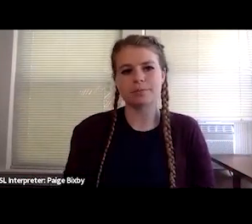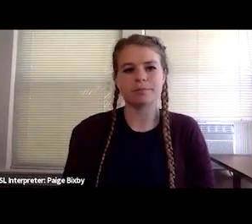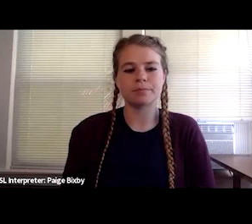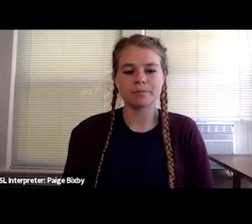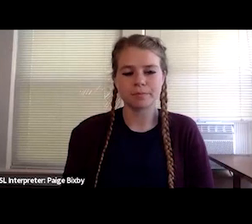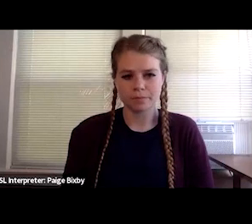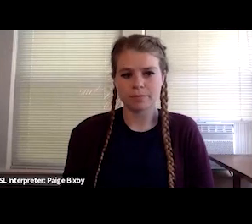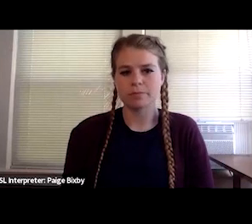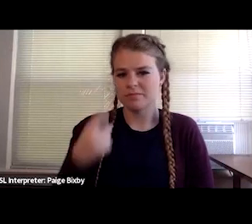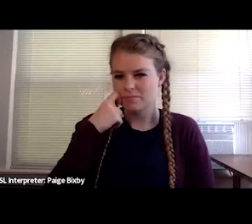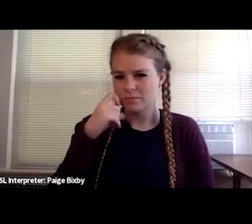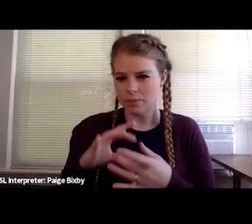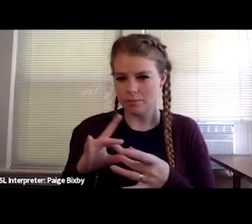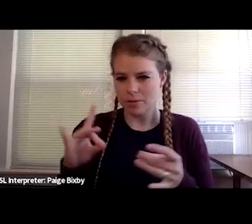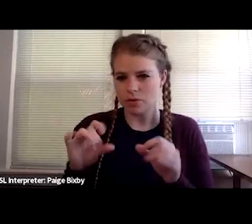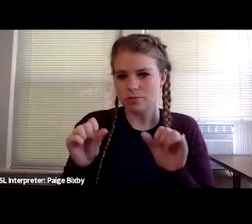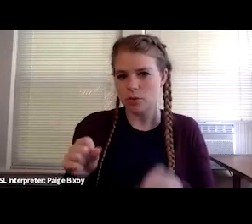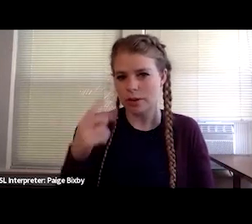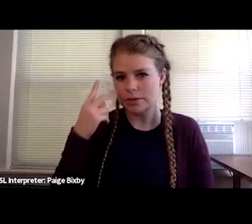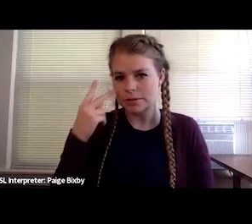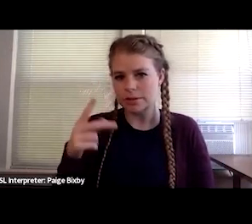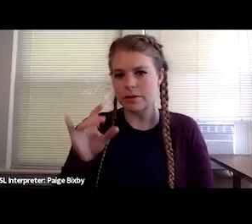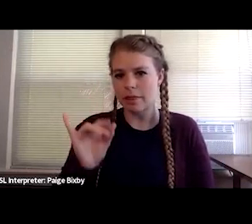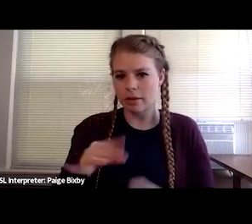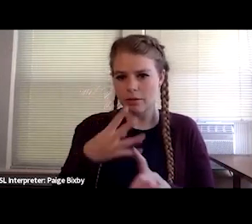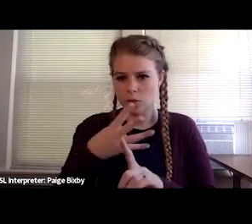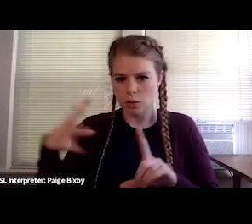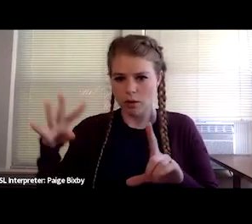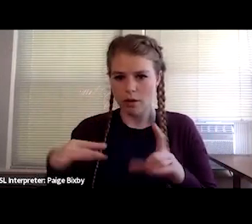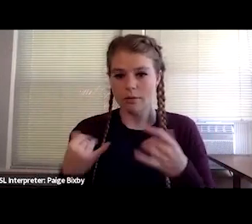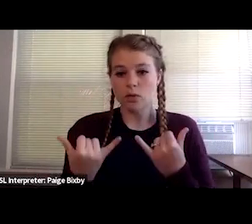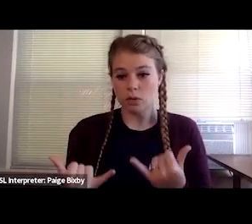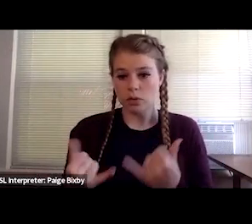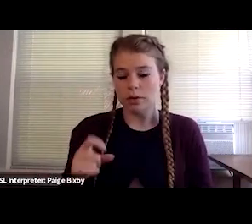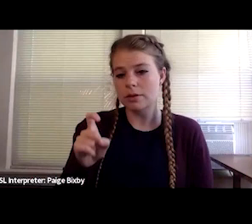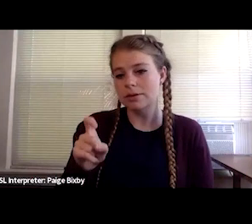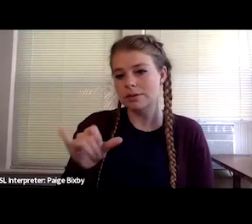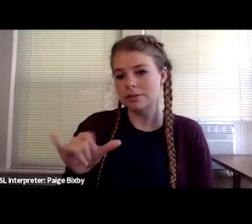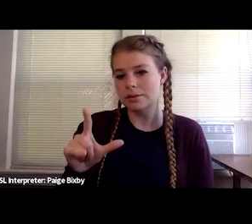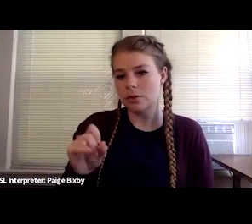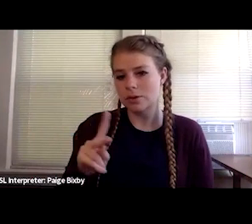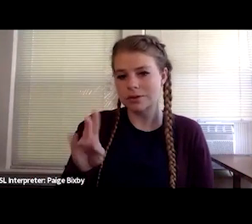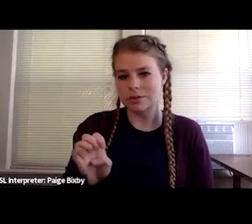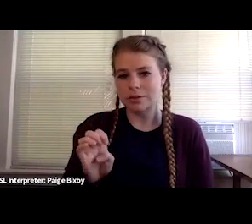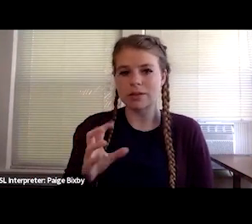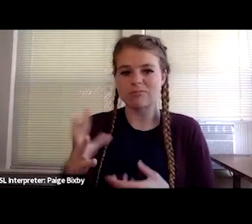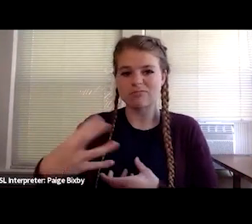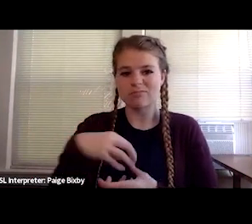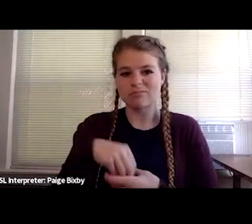So as I mentioned, you can kind of see right here in this graph. So currently xylazine is present in over 91% of the fentanyl heroin samples.